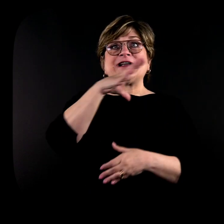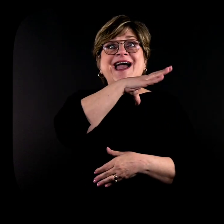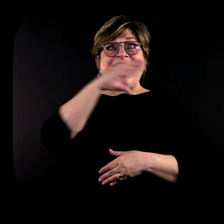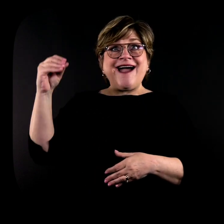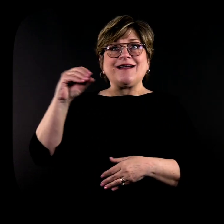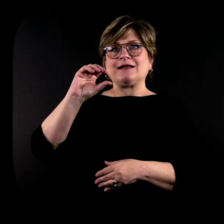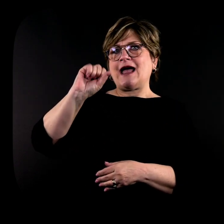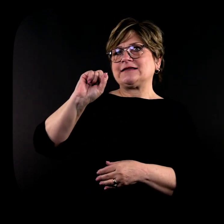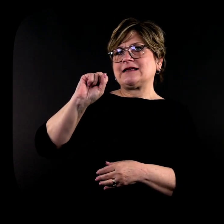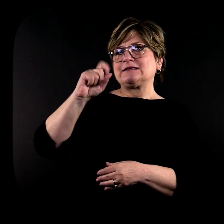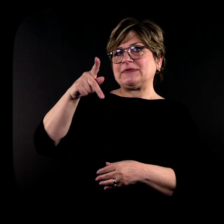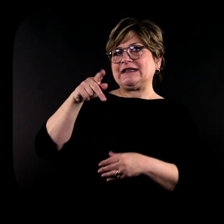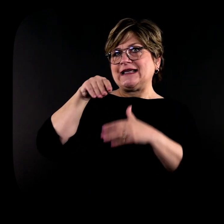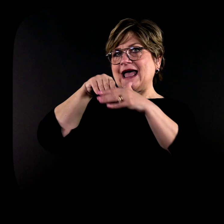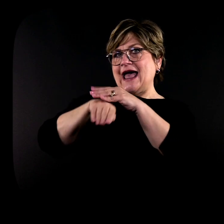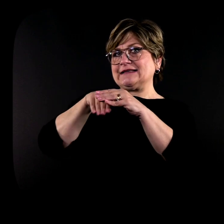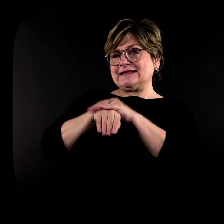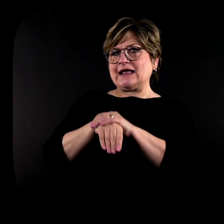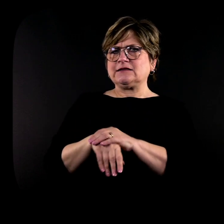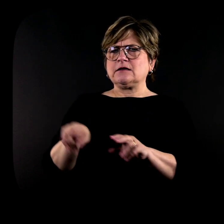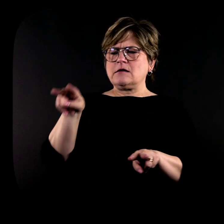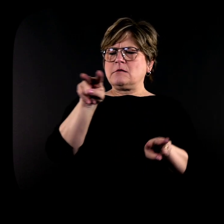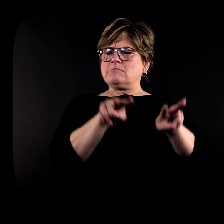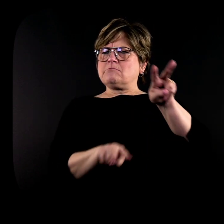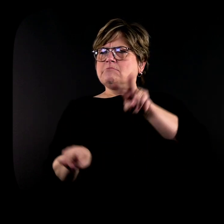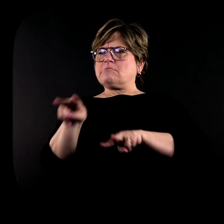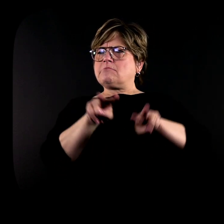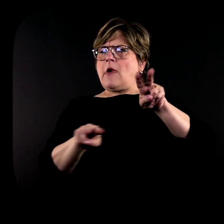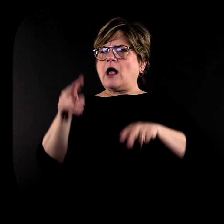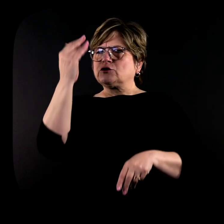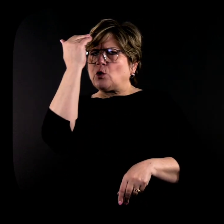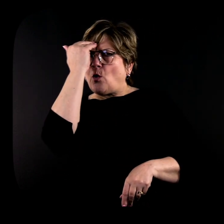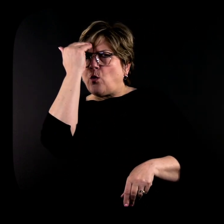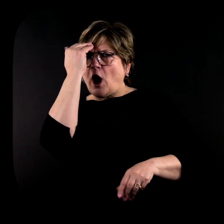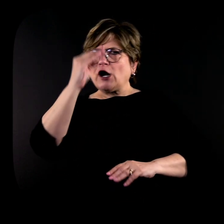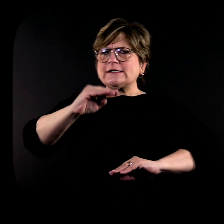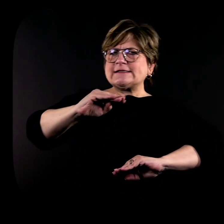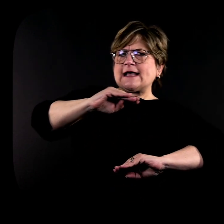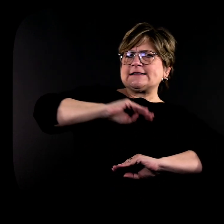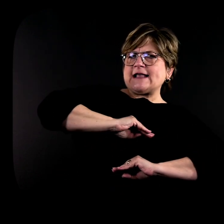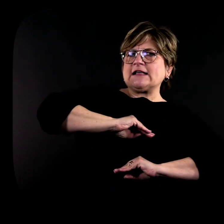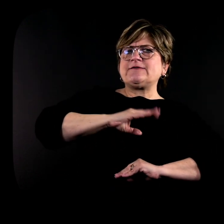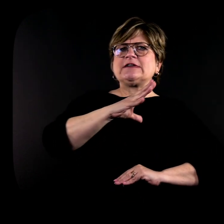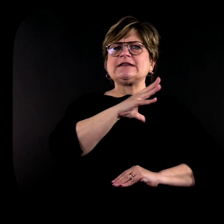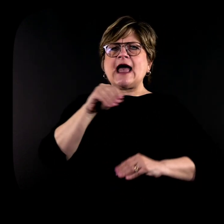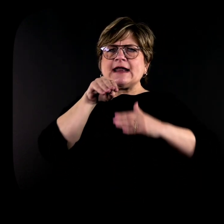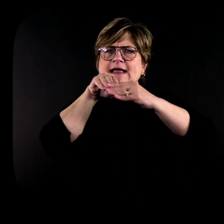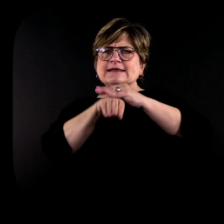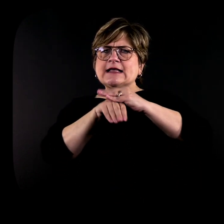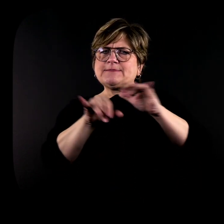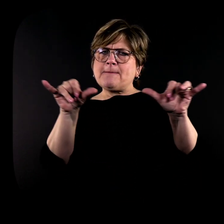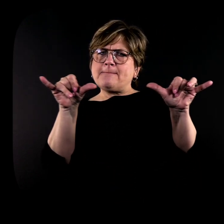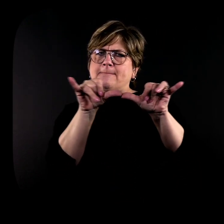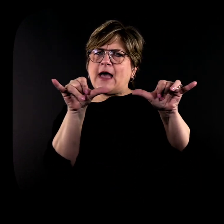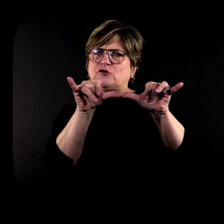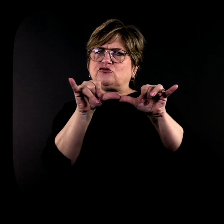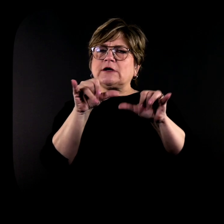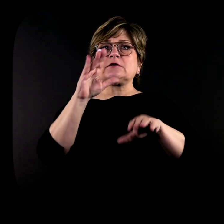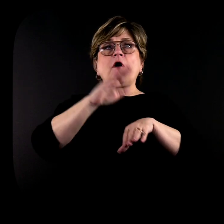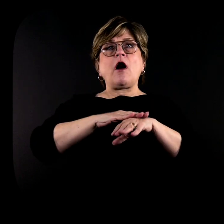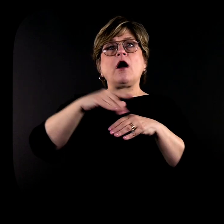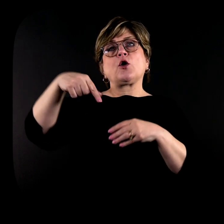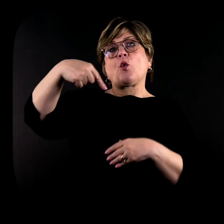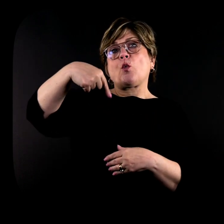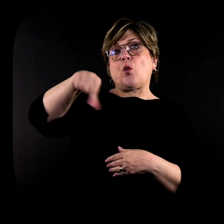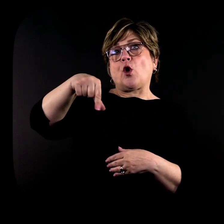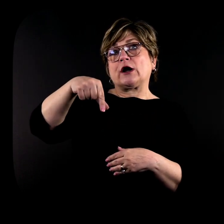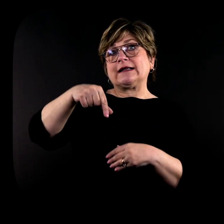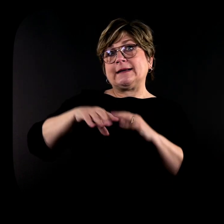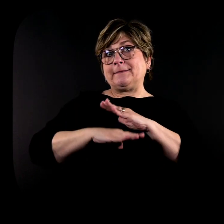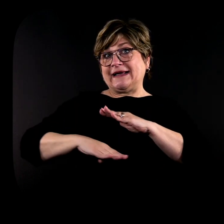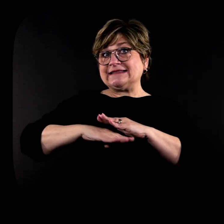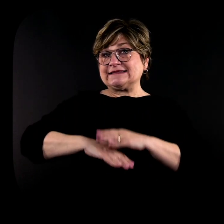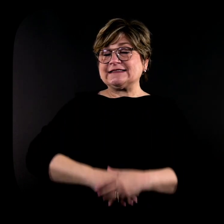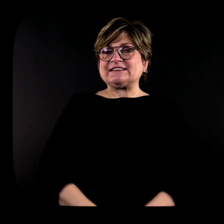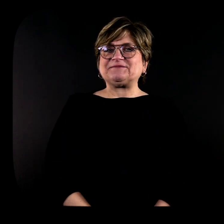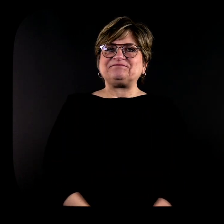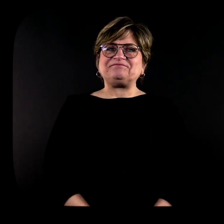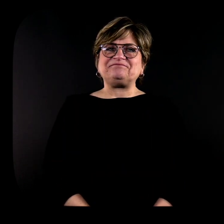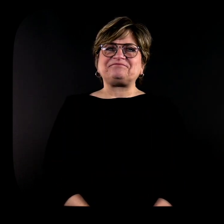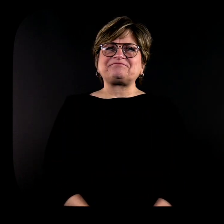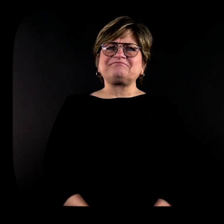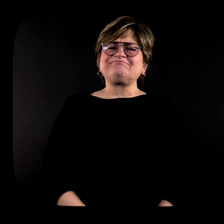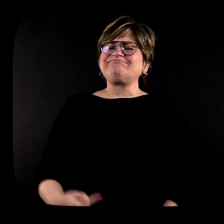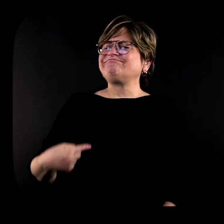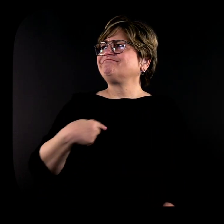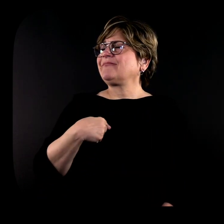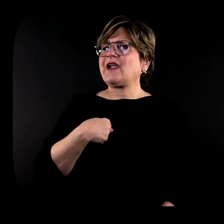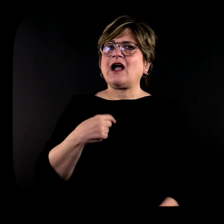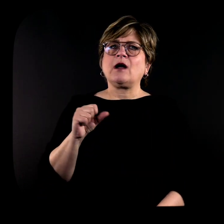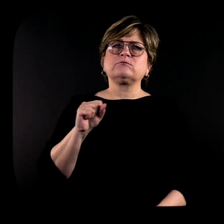and SSP access. Monitor awareness, satisfaction, and accessibility metrics on a quarterly basis.